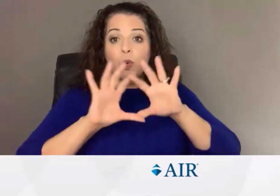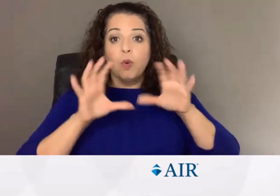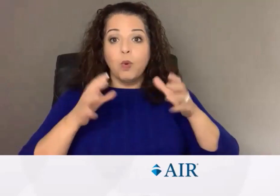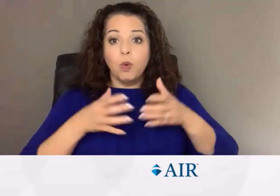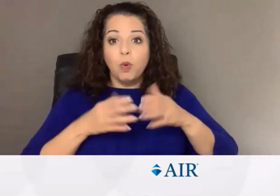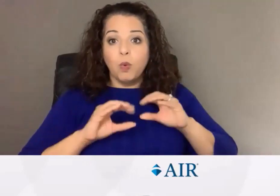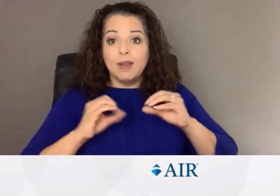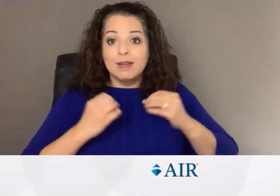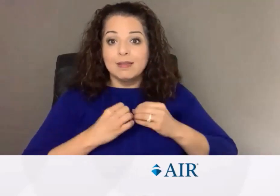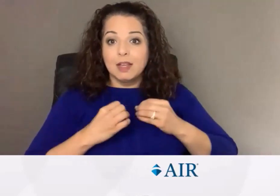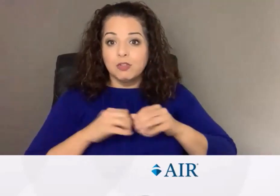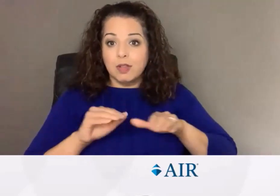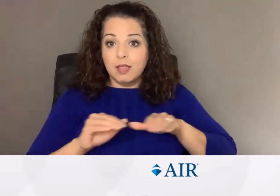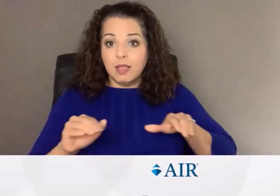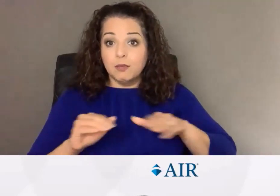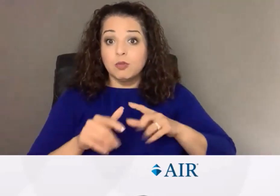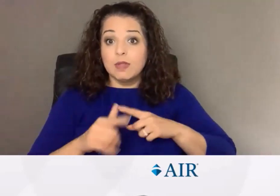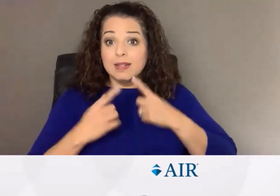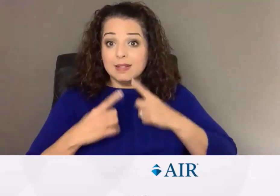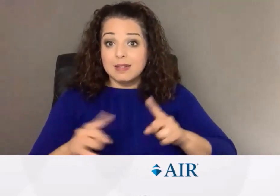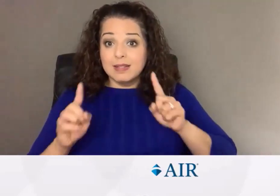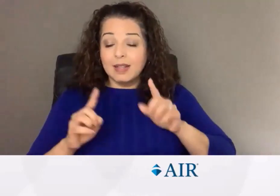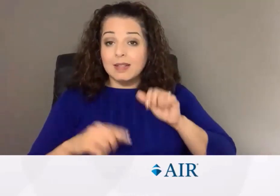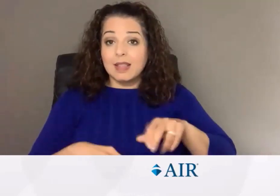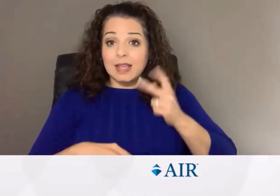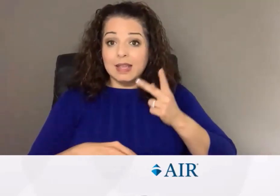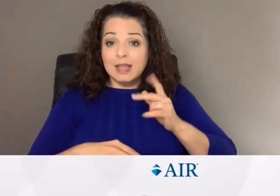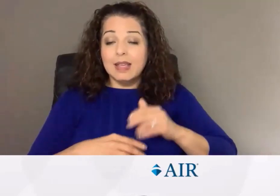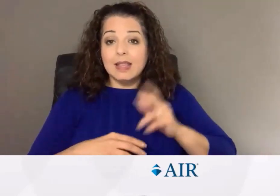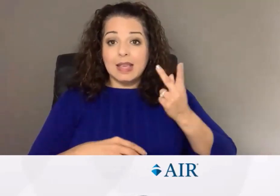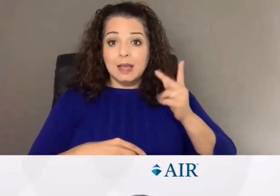So the success of the KT process itself, it